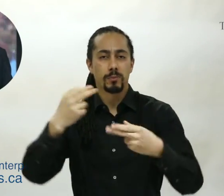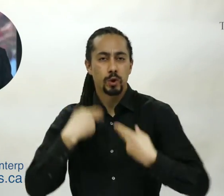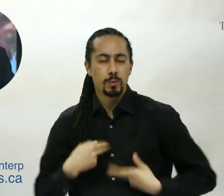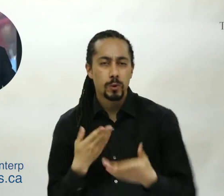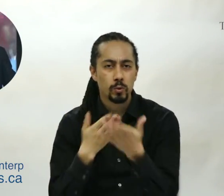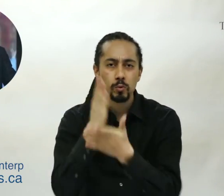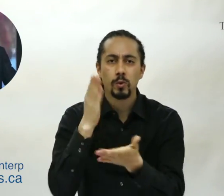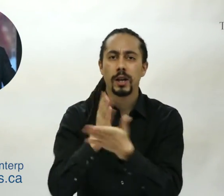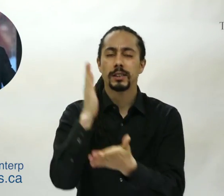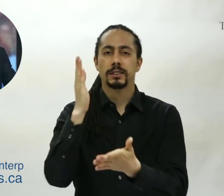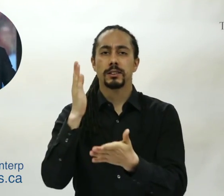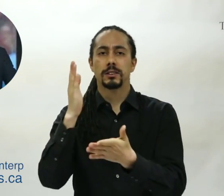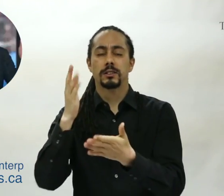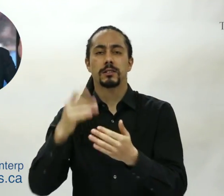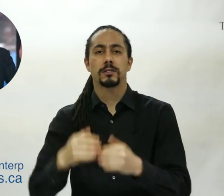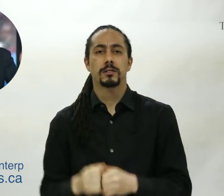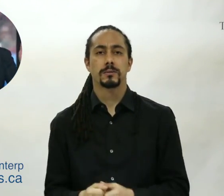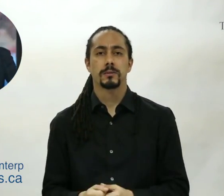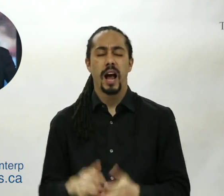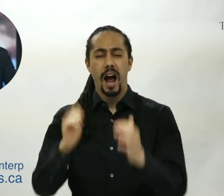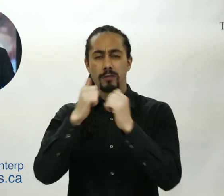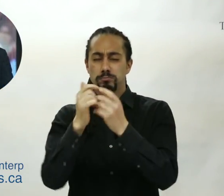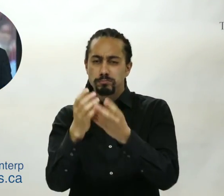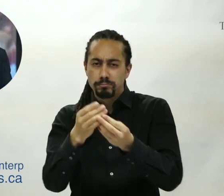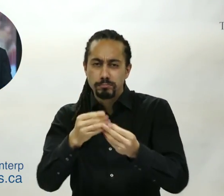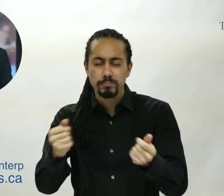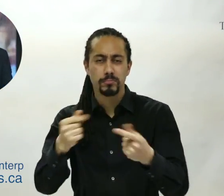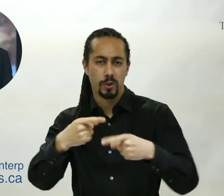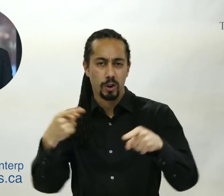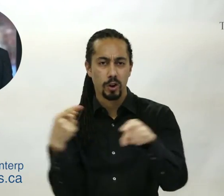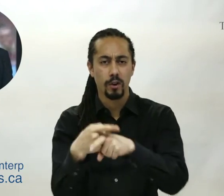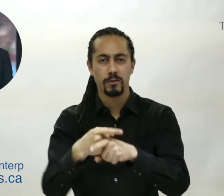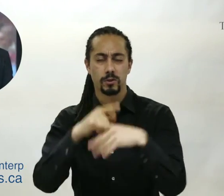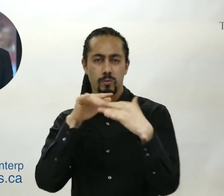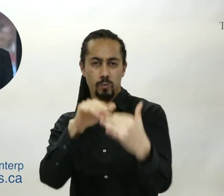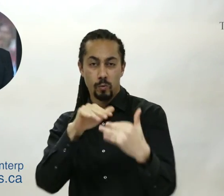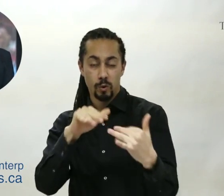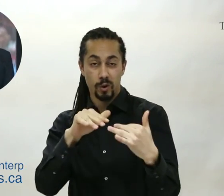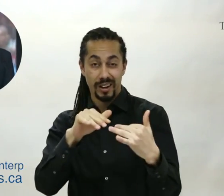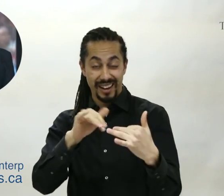how to end conflict and sectarian war -- these things do not have easy answers.